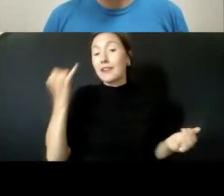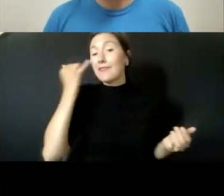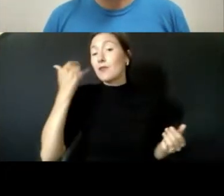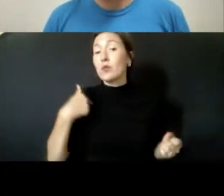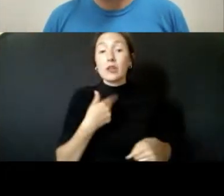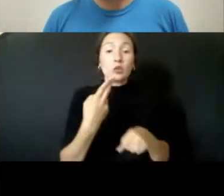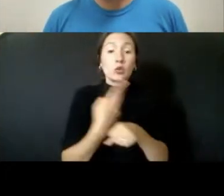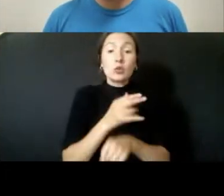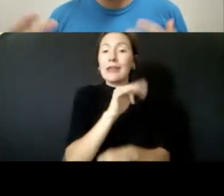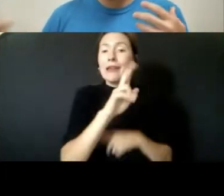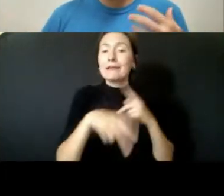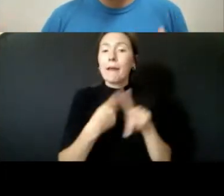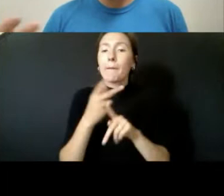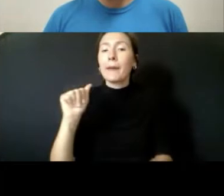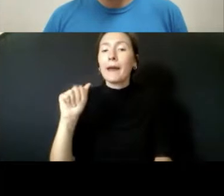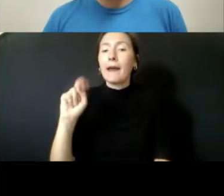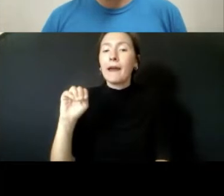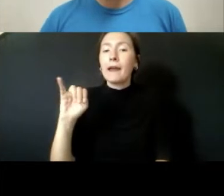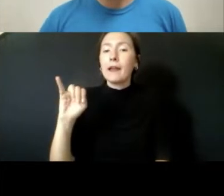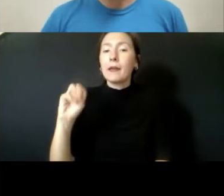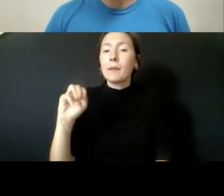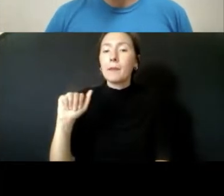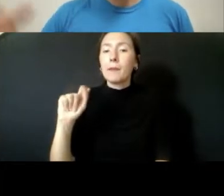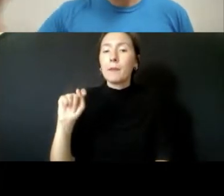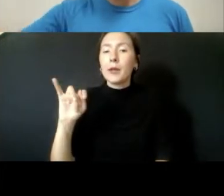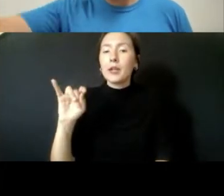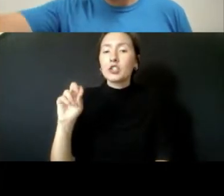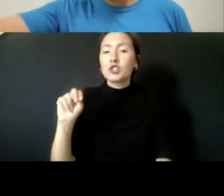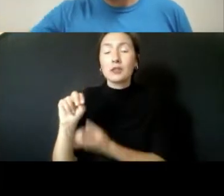things that we need to think about and then you can start to build a list of things to check as